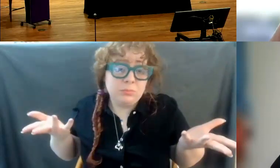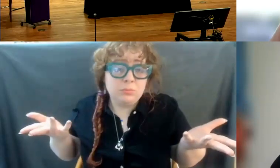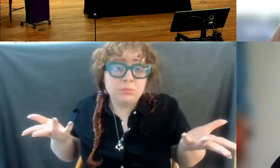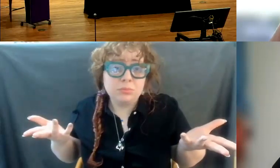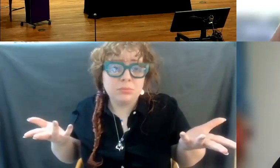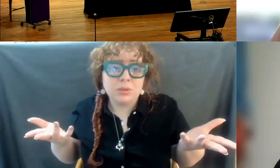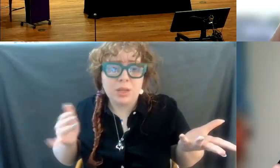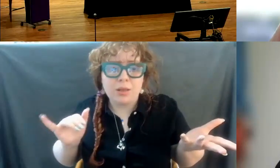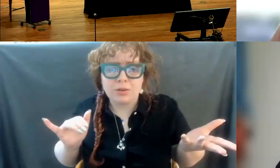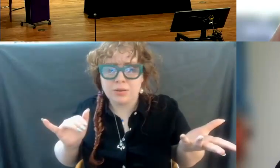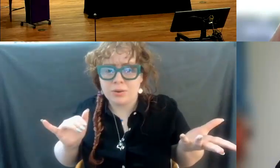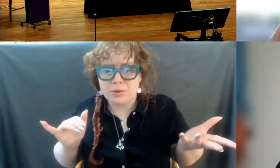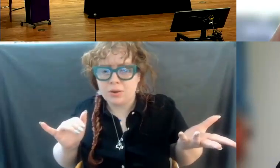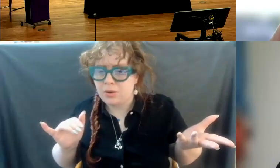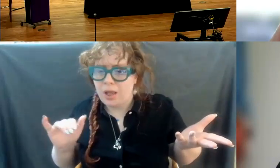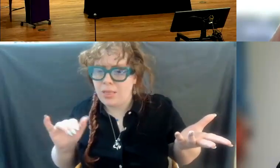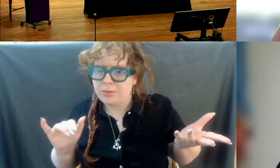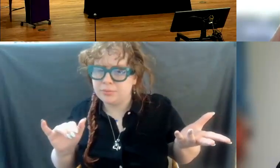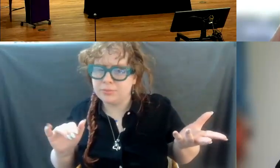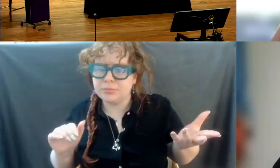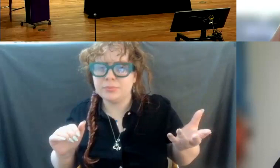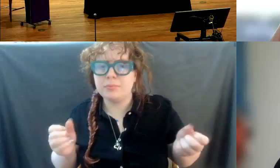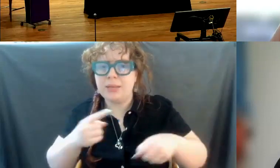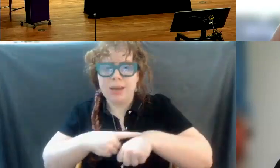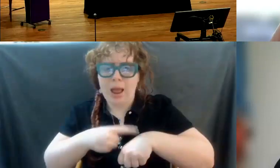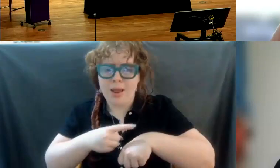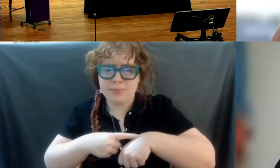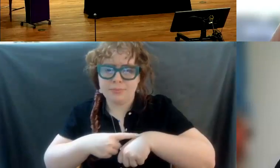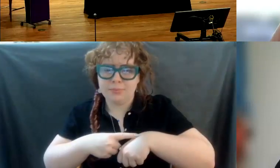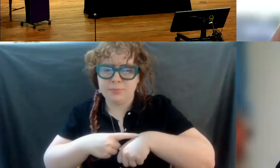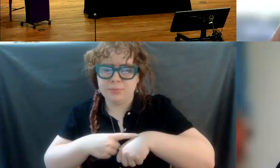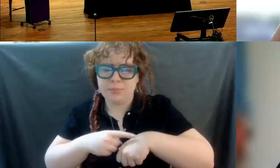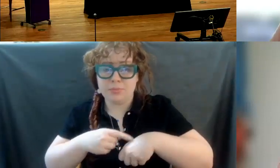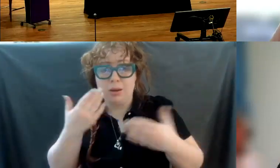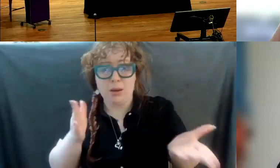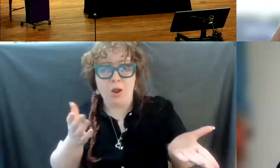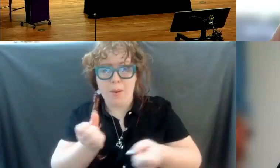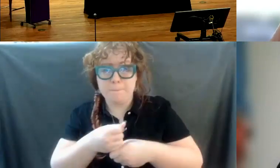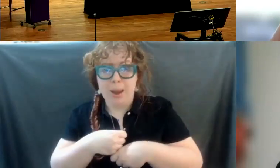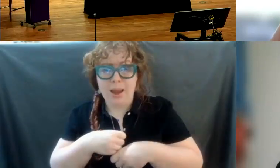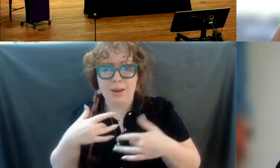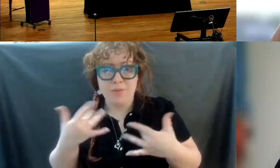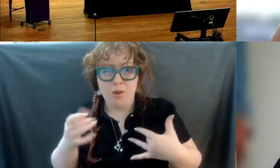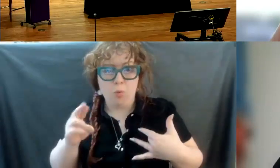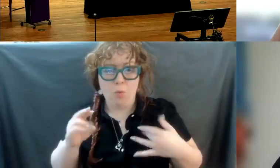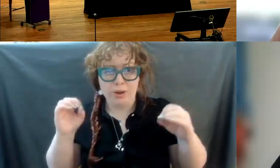you know, we oftentimes just did not know what would have made an event or an occasion more accessible to more people.